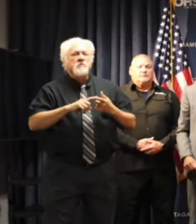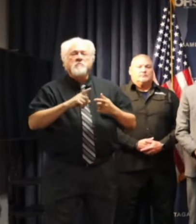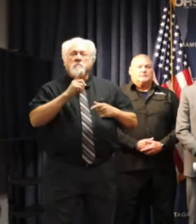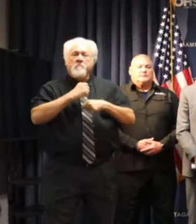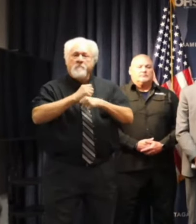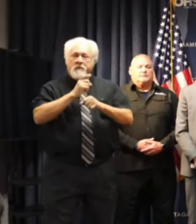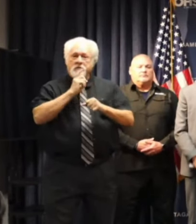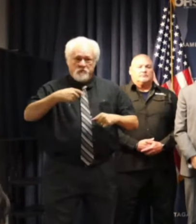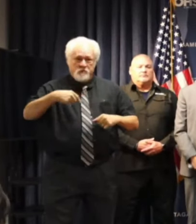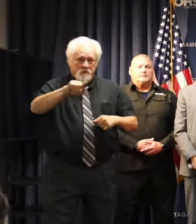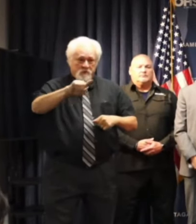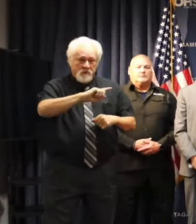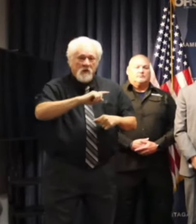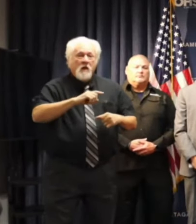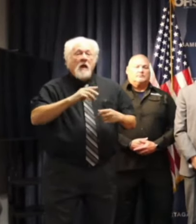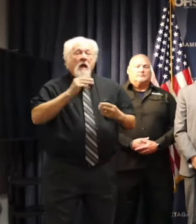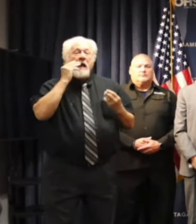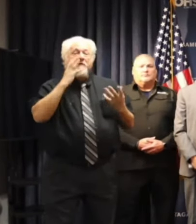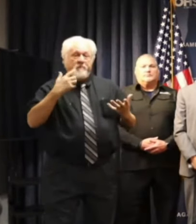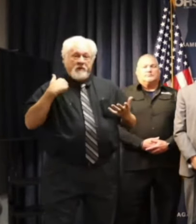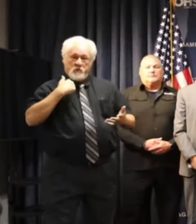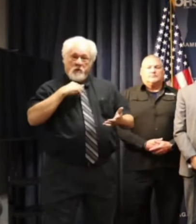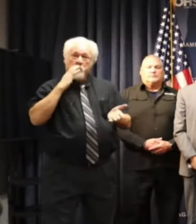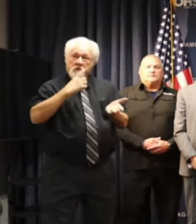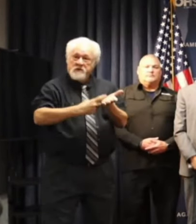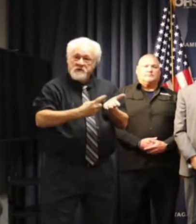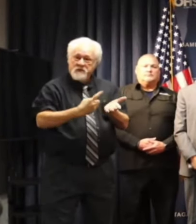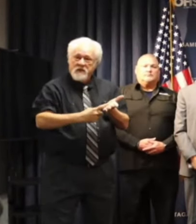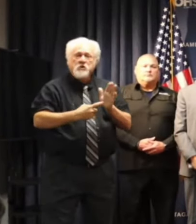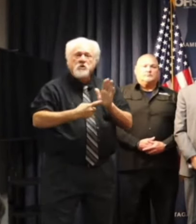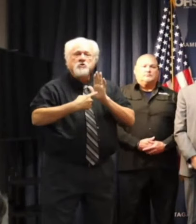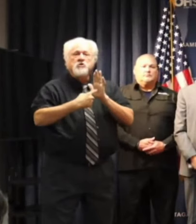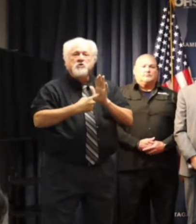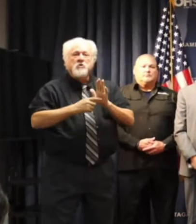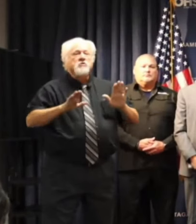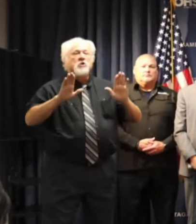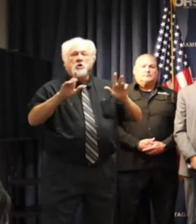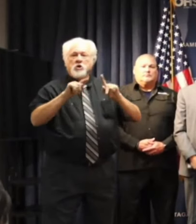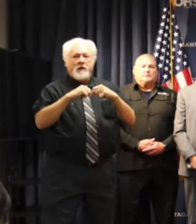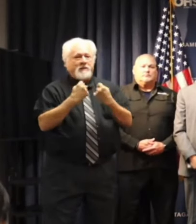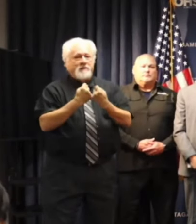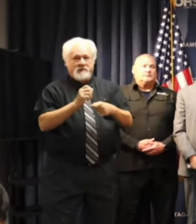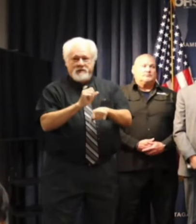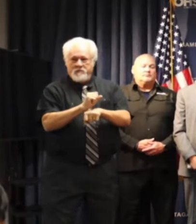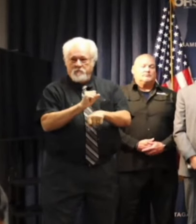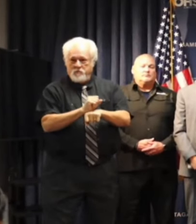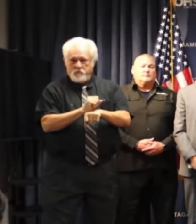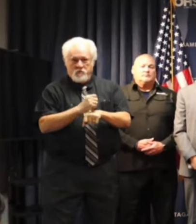the person was taken into custody at the California Mexico border in July then flown to a correction in Louisiana.